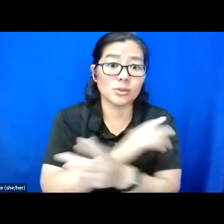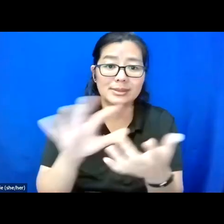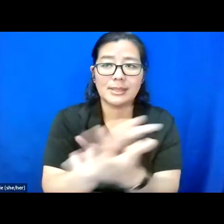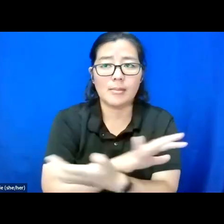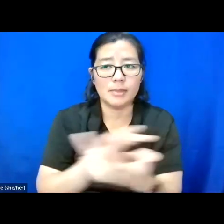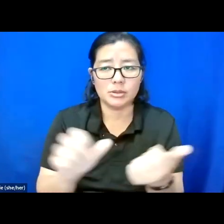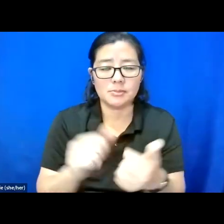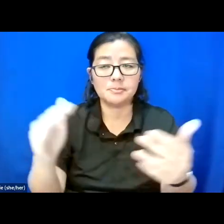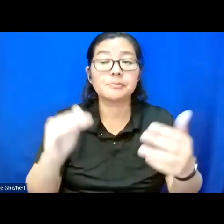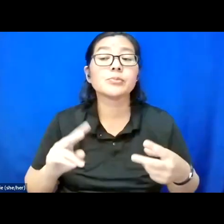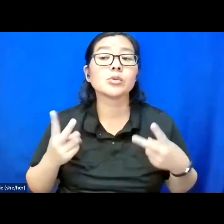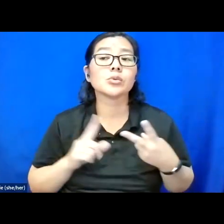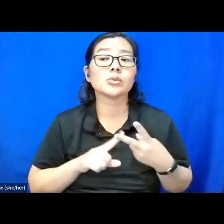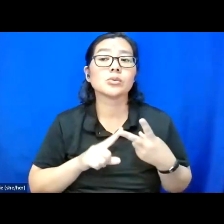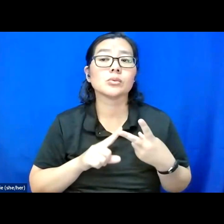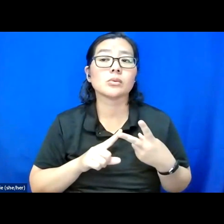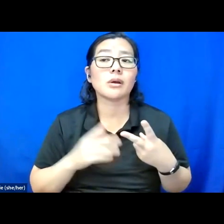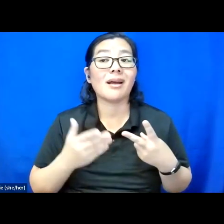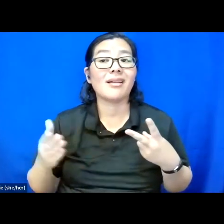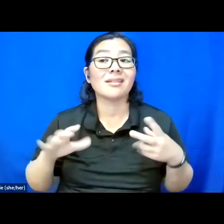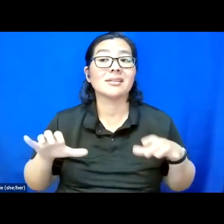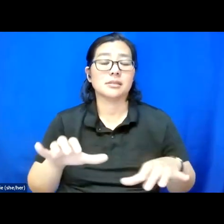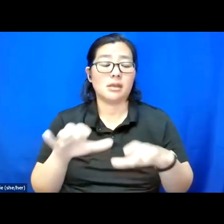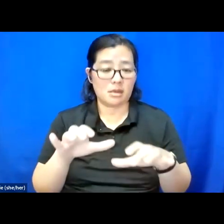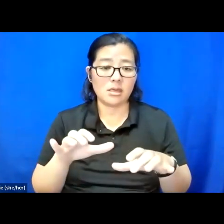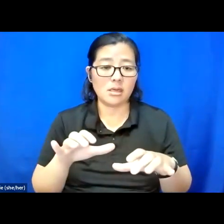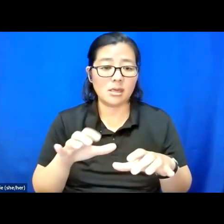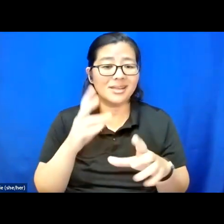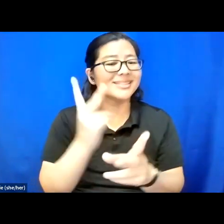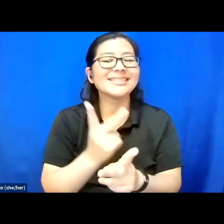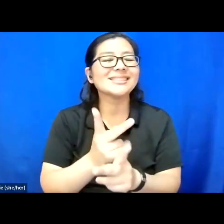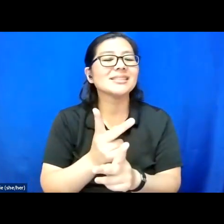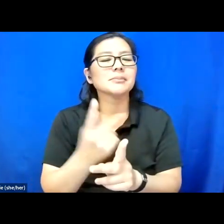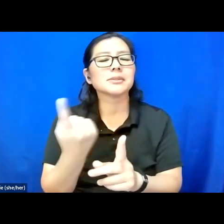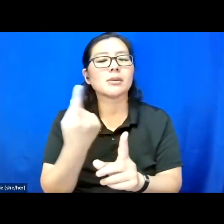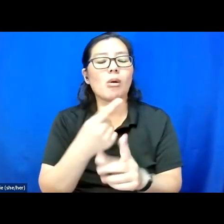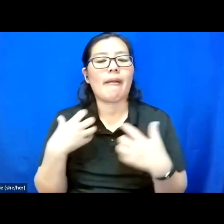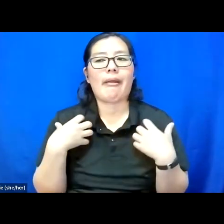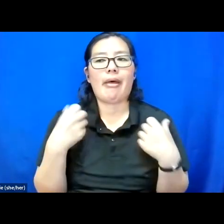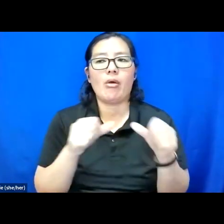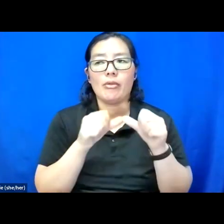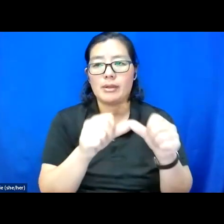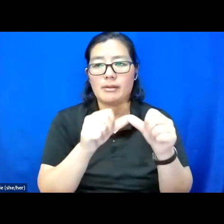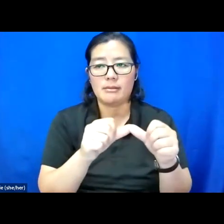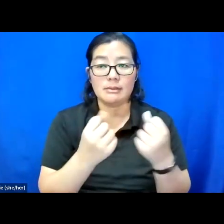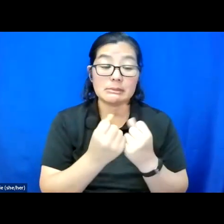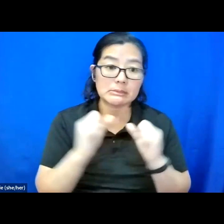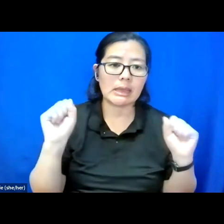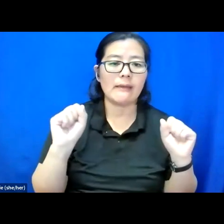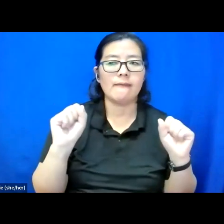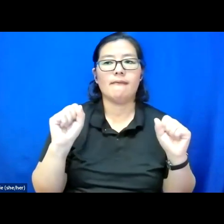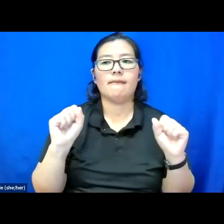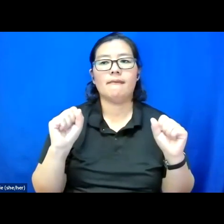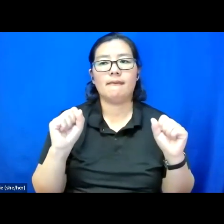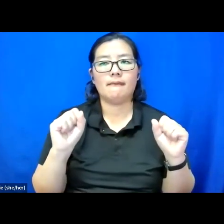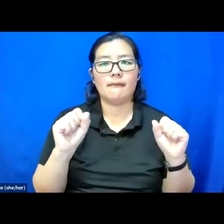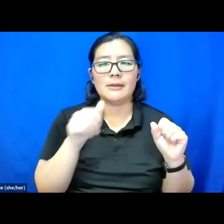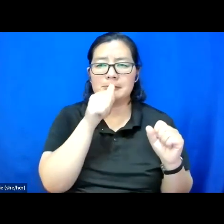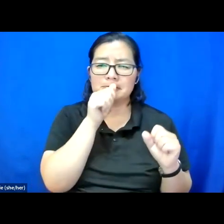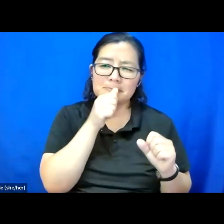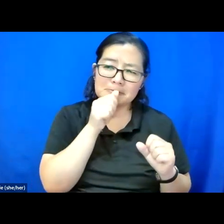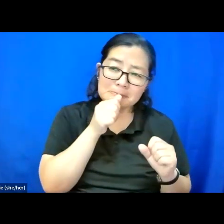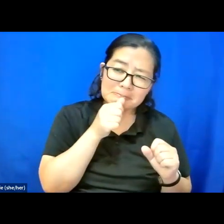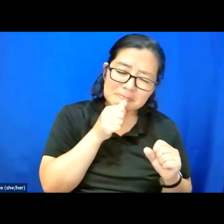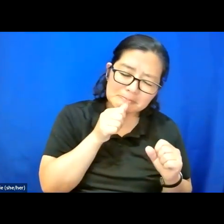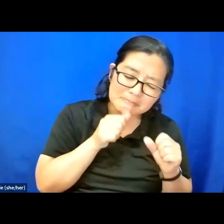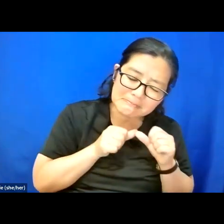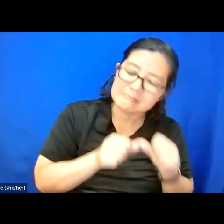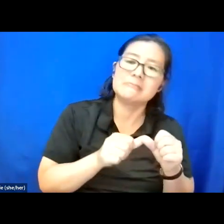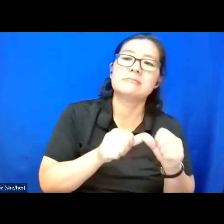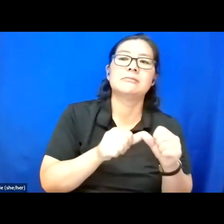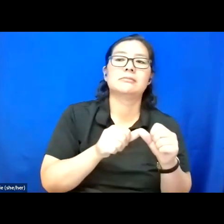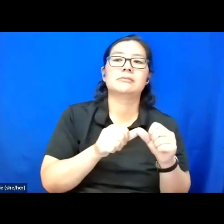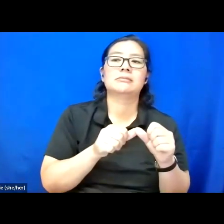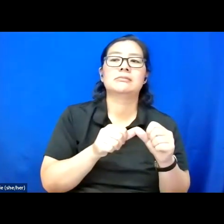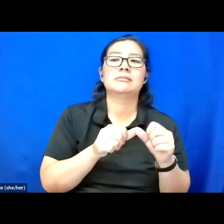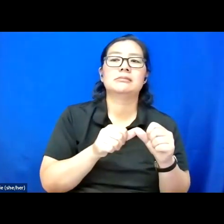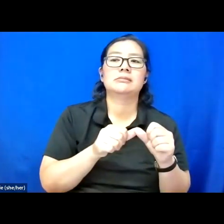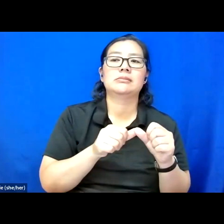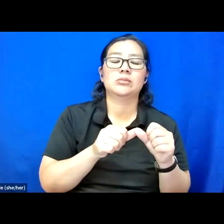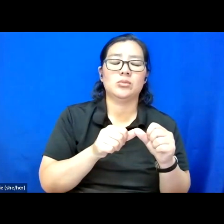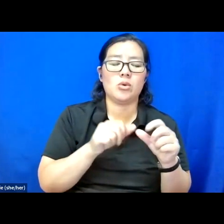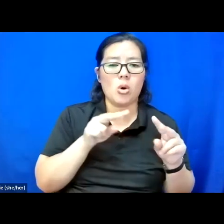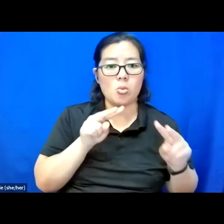Two, things done to keep someone healthy and safe, painstakingly or with watchful attention.